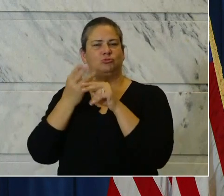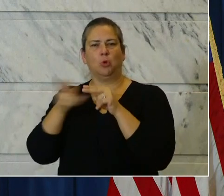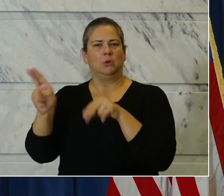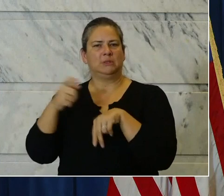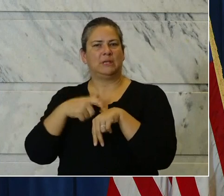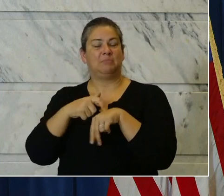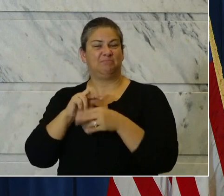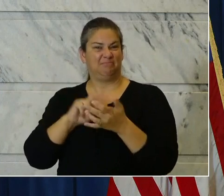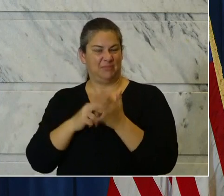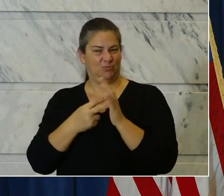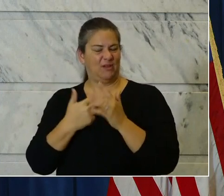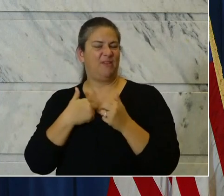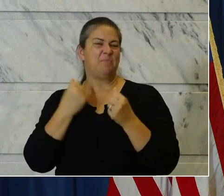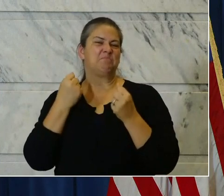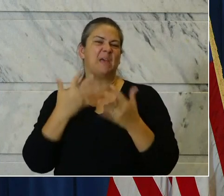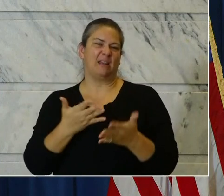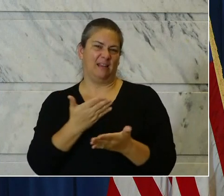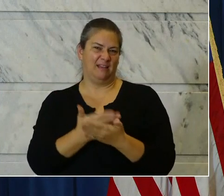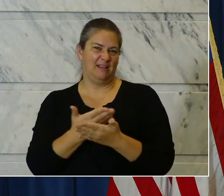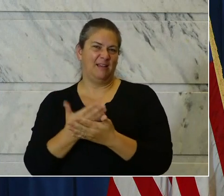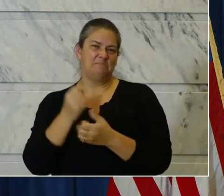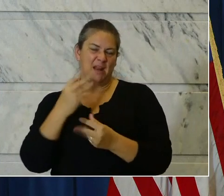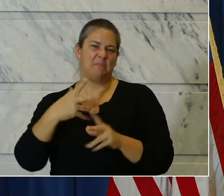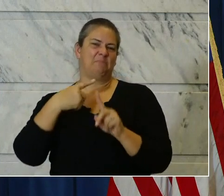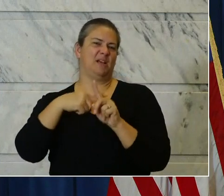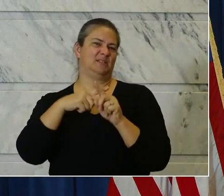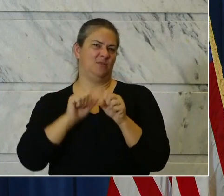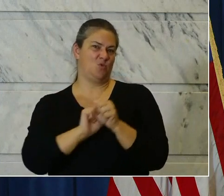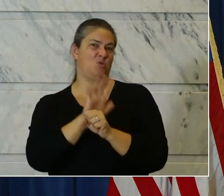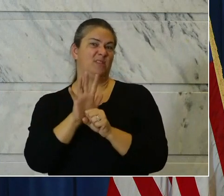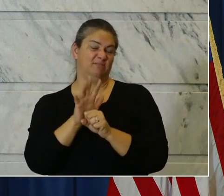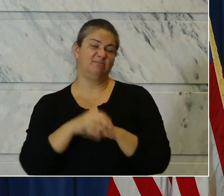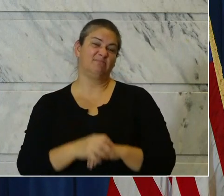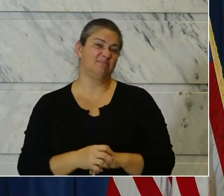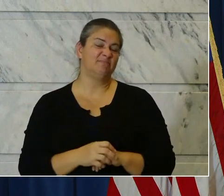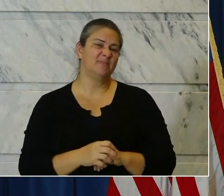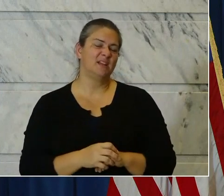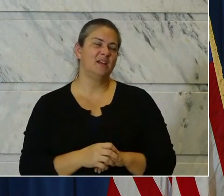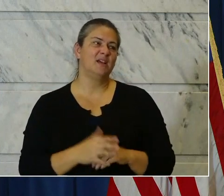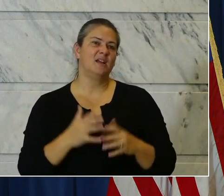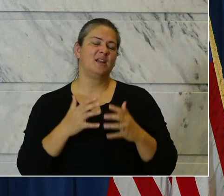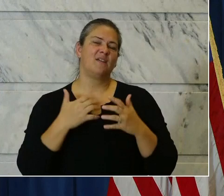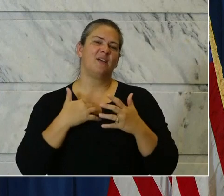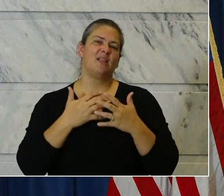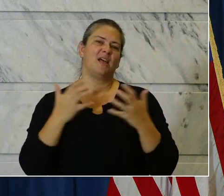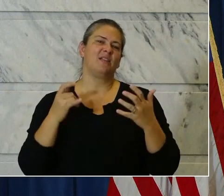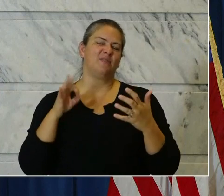SHORT TIME. JUST SHOWS THAT WE